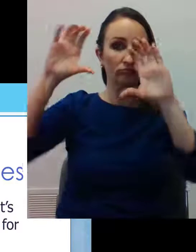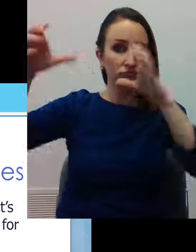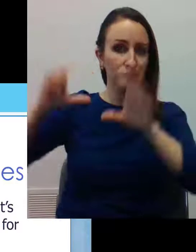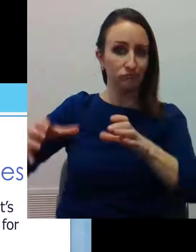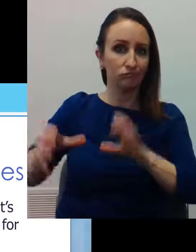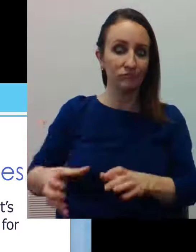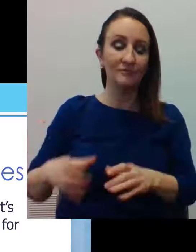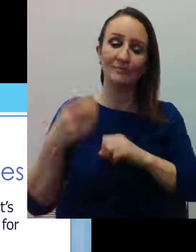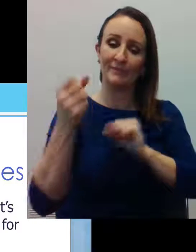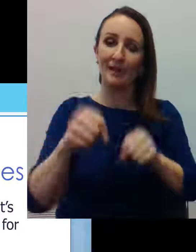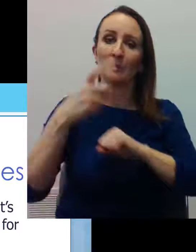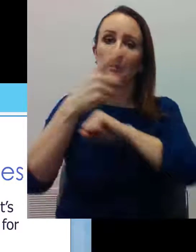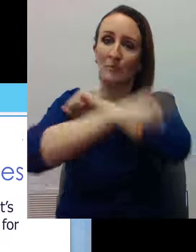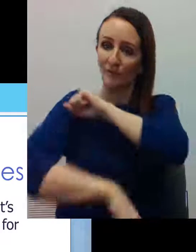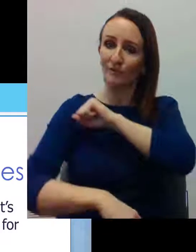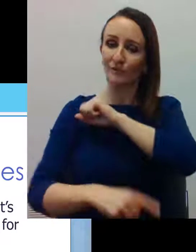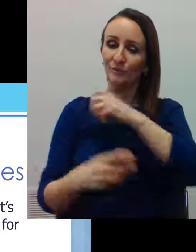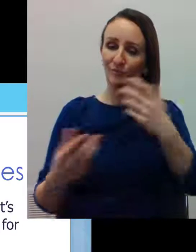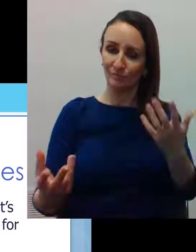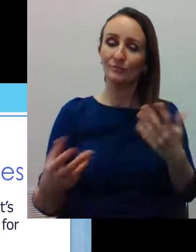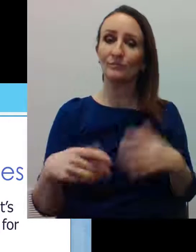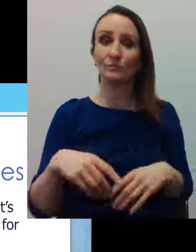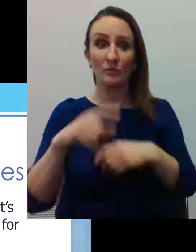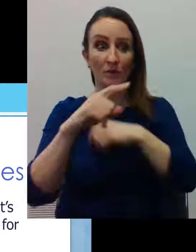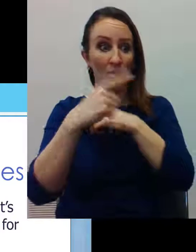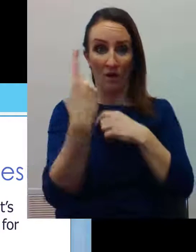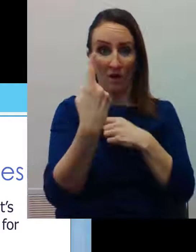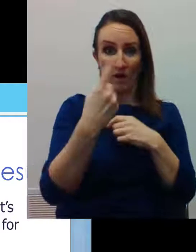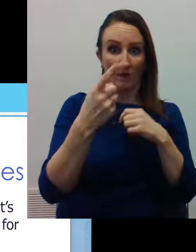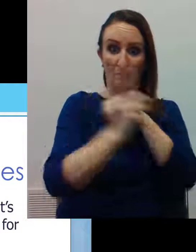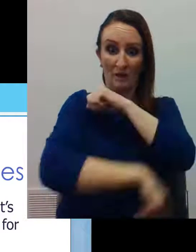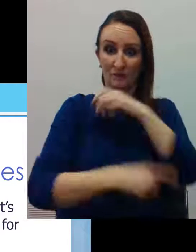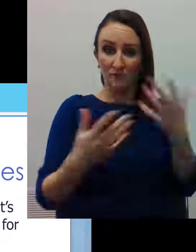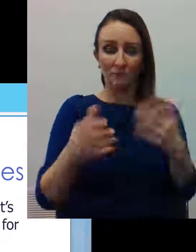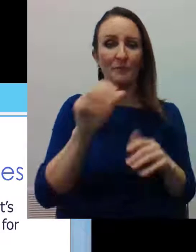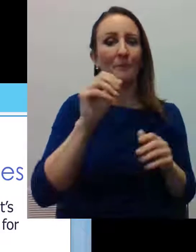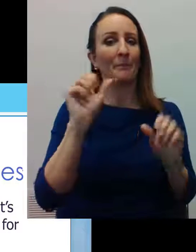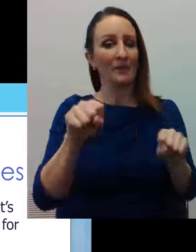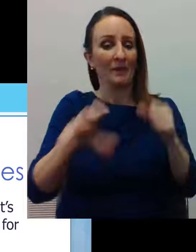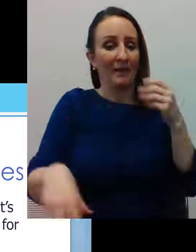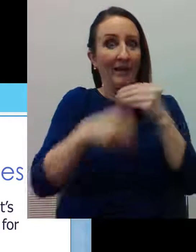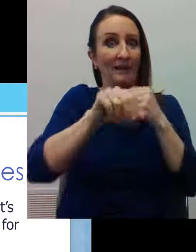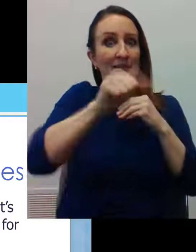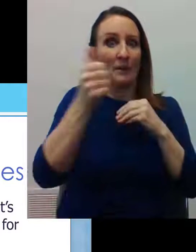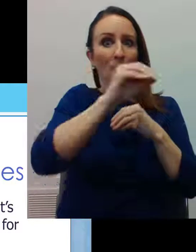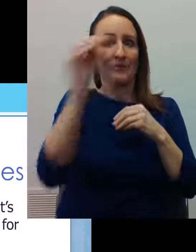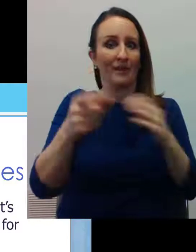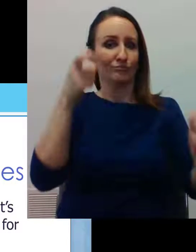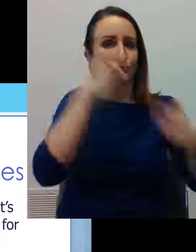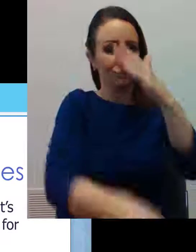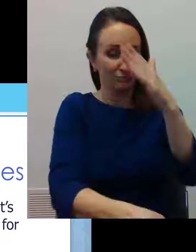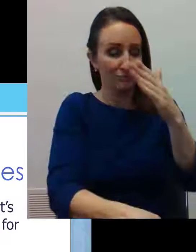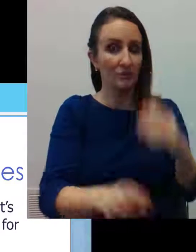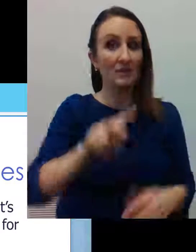One you will have to pay 10% tax on the purchase Two the unqualified purchase will then count as income